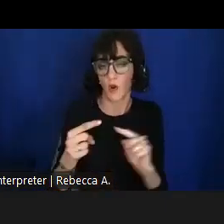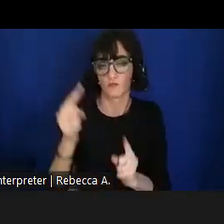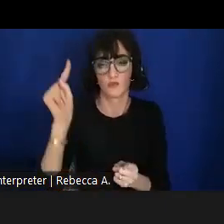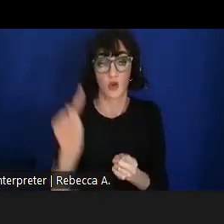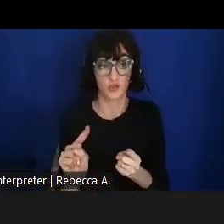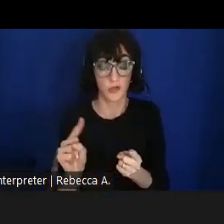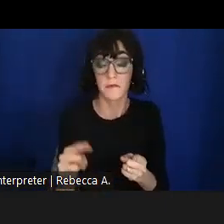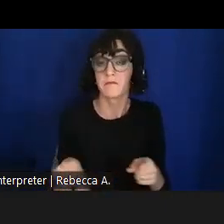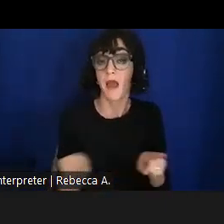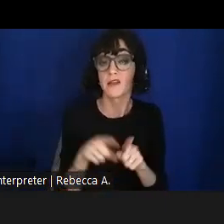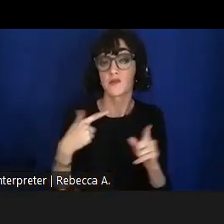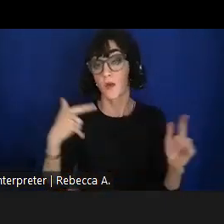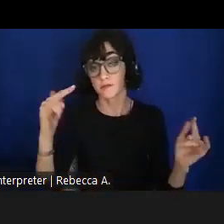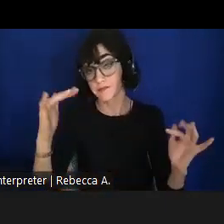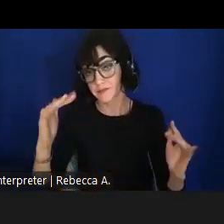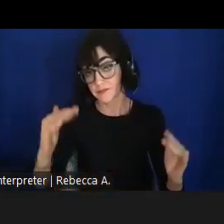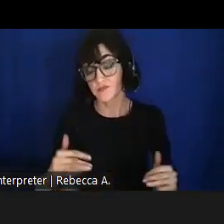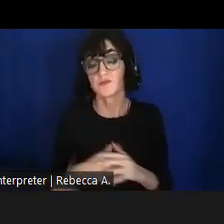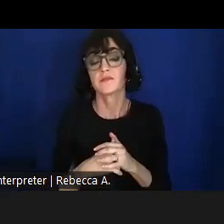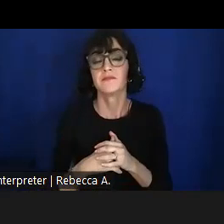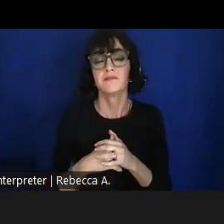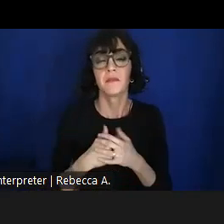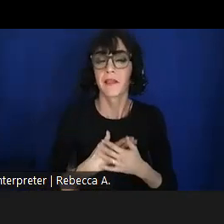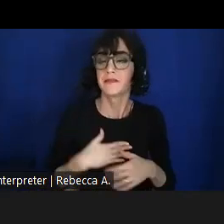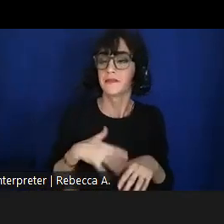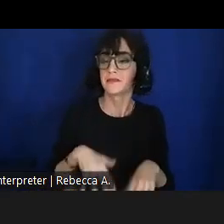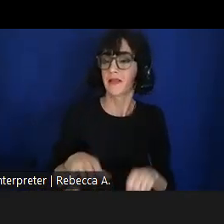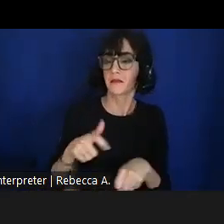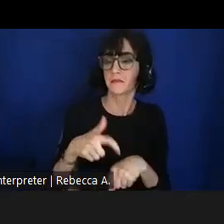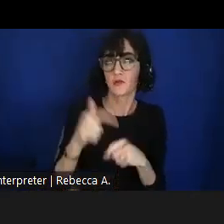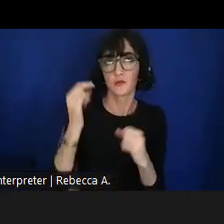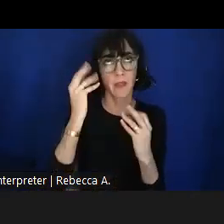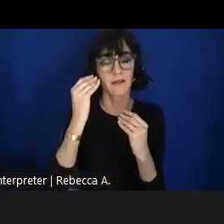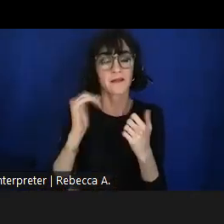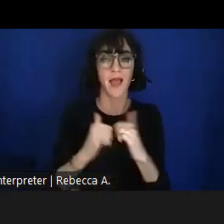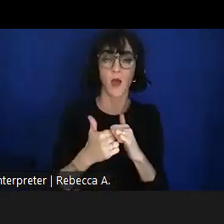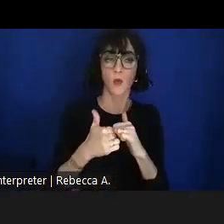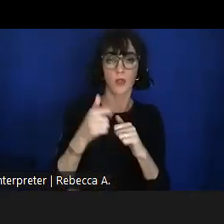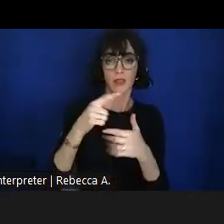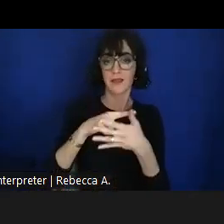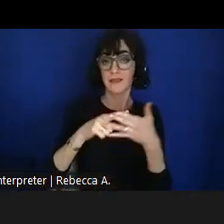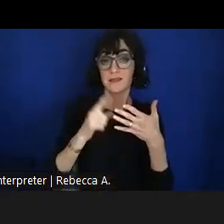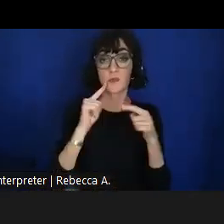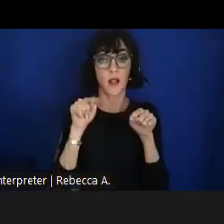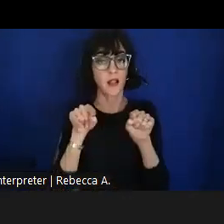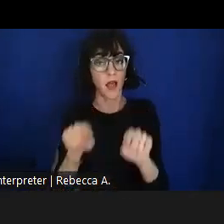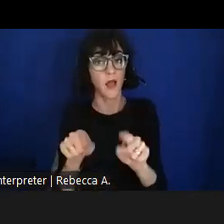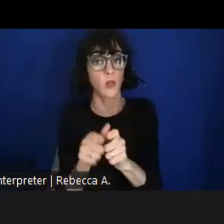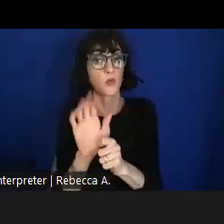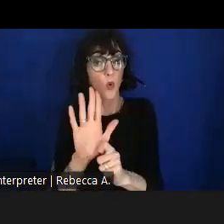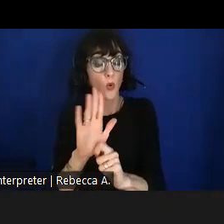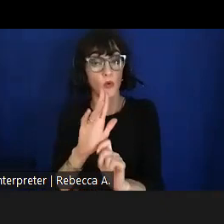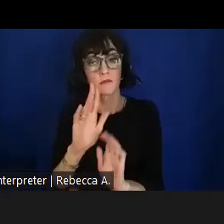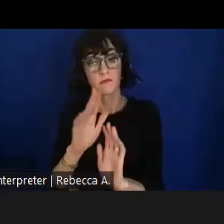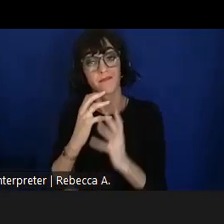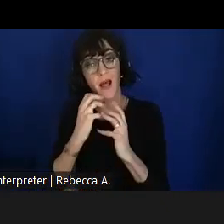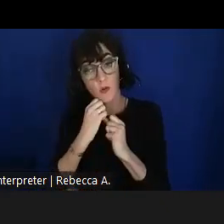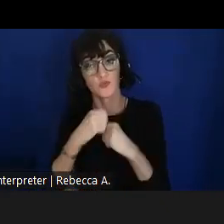reflect on how these align with your principles and values as an advocate and feel free to